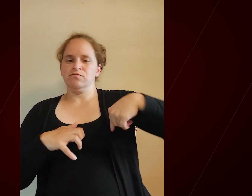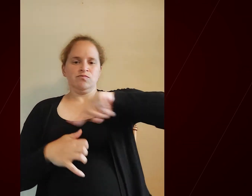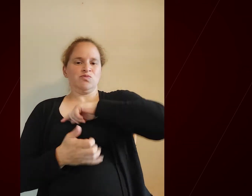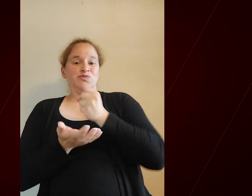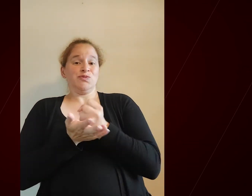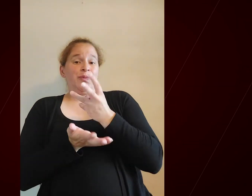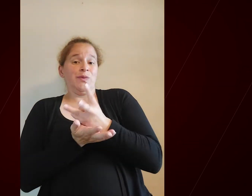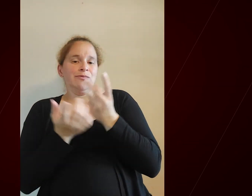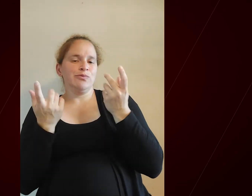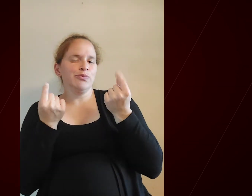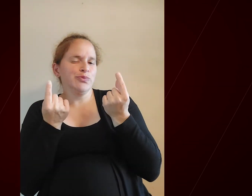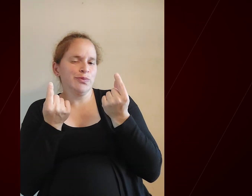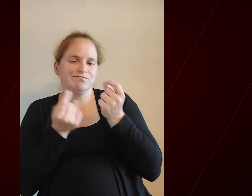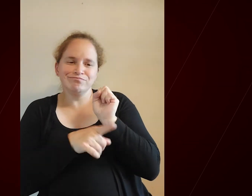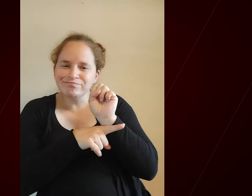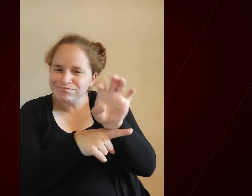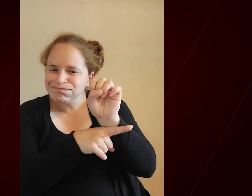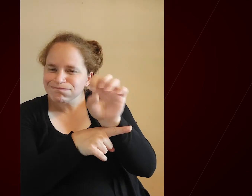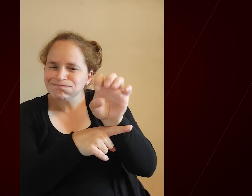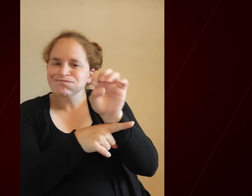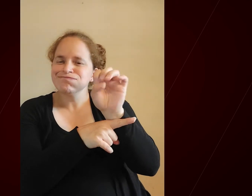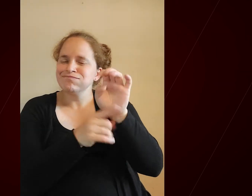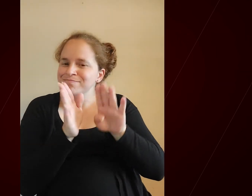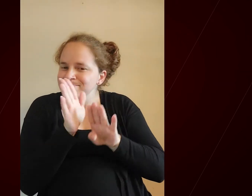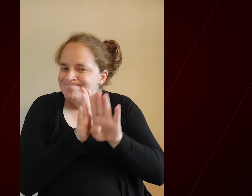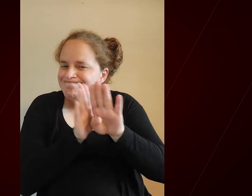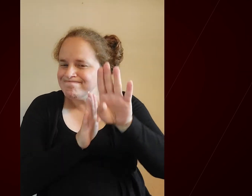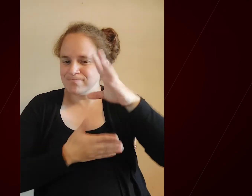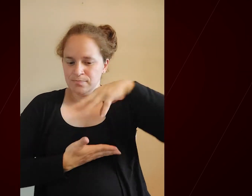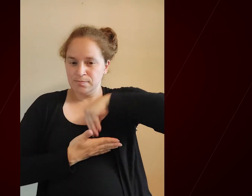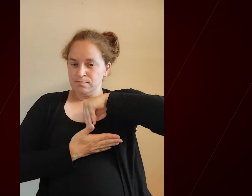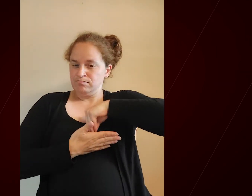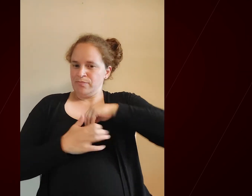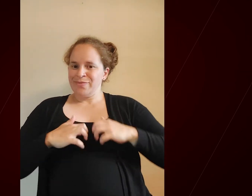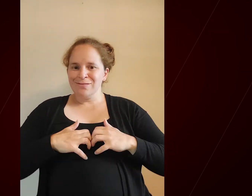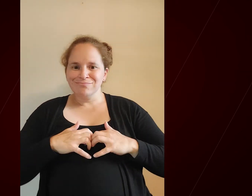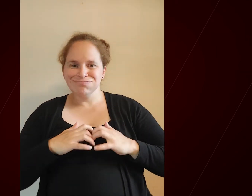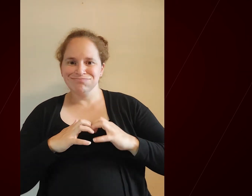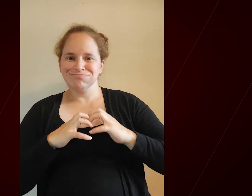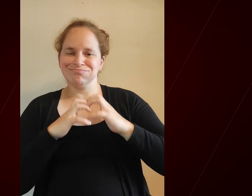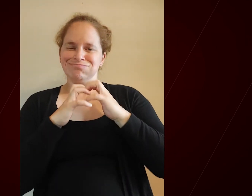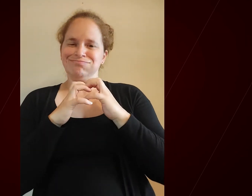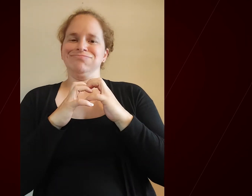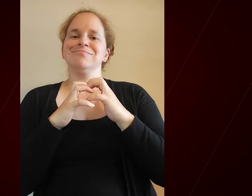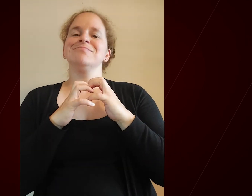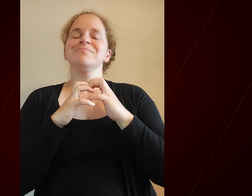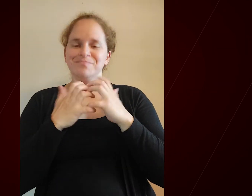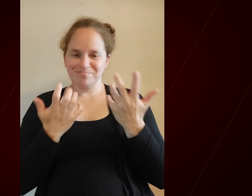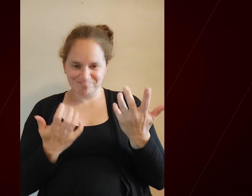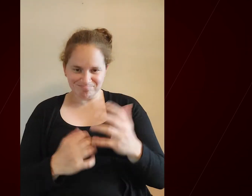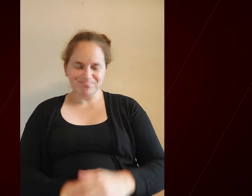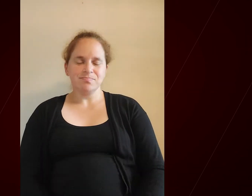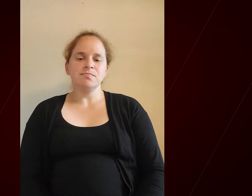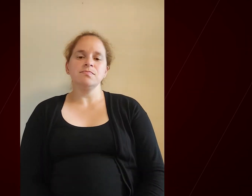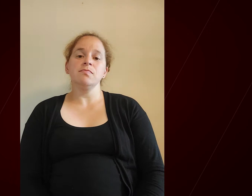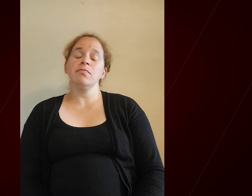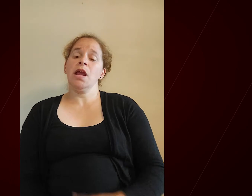we work with them and share resources to help them build their self-esteem.